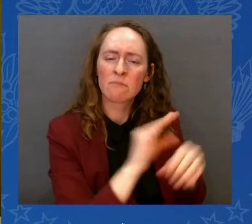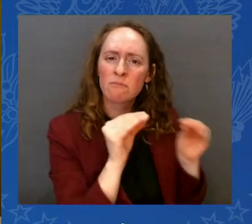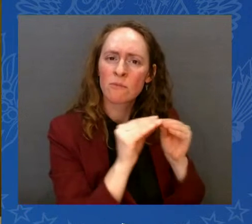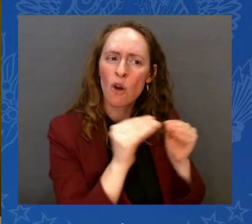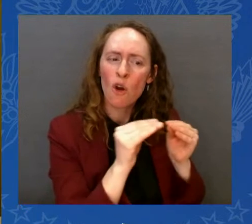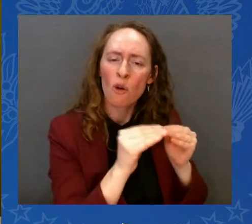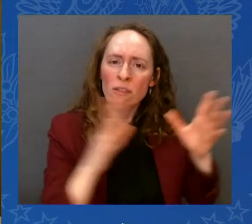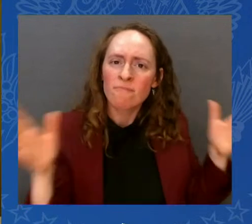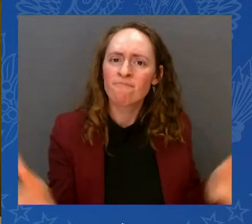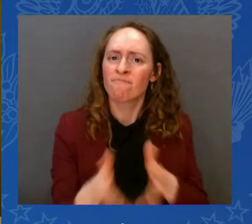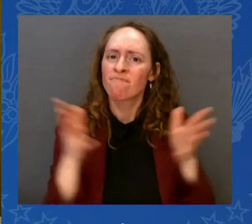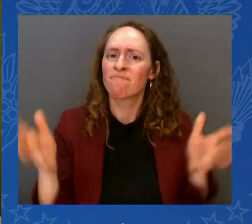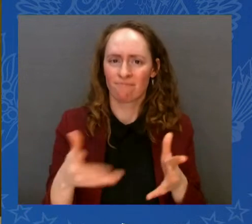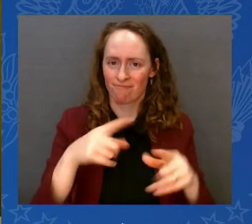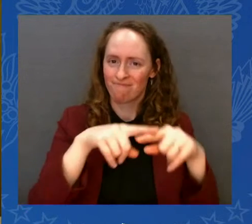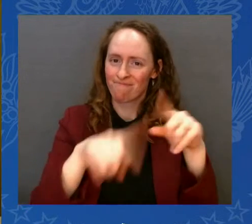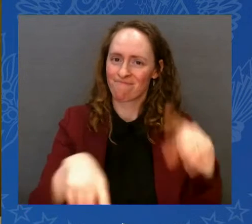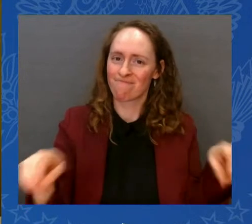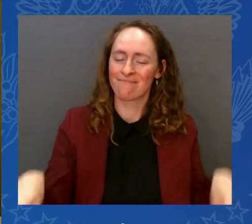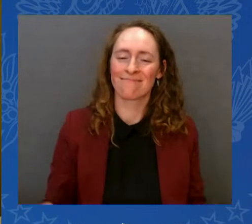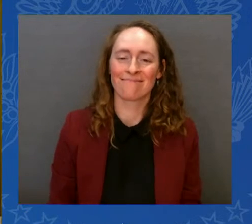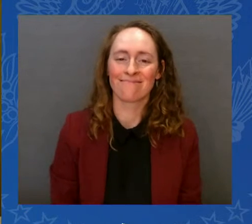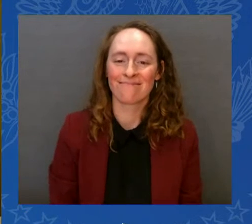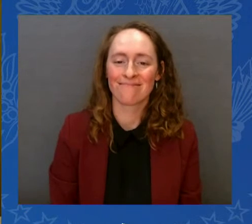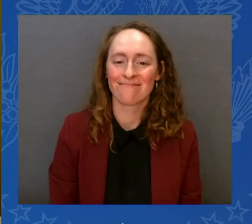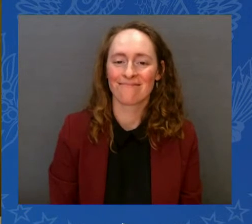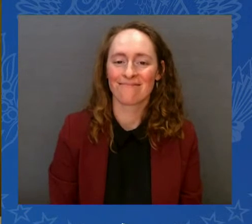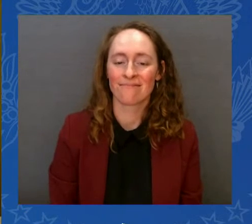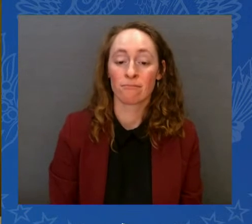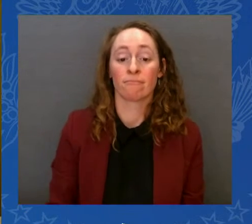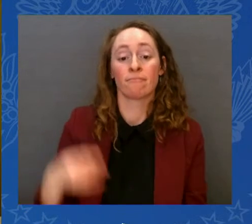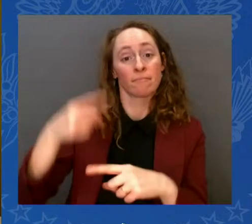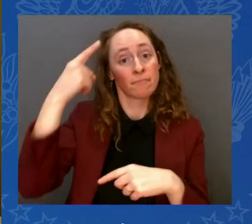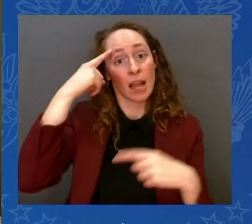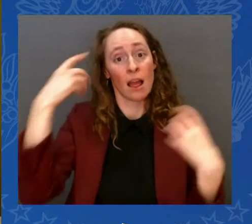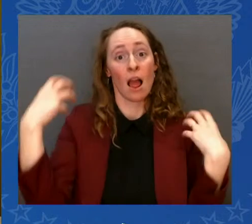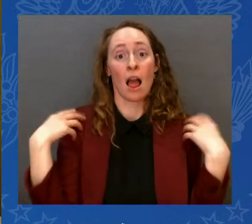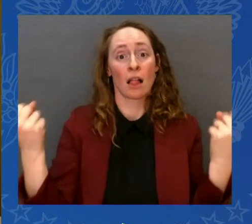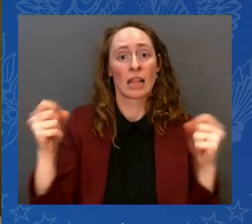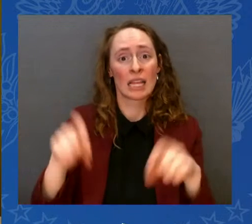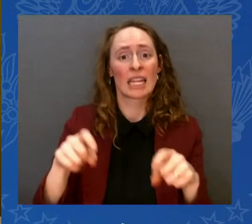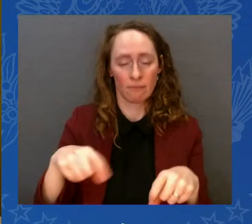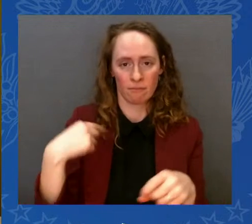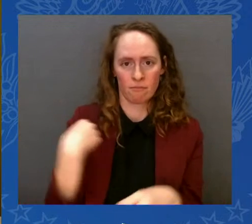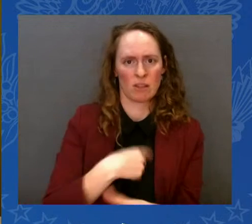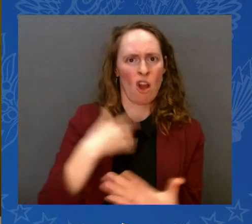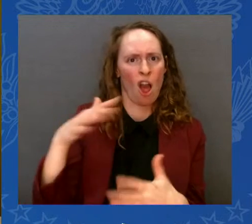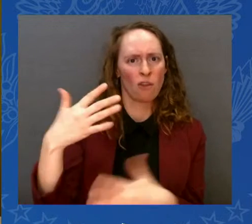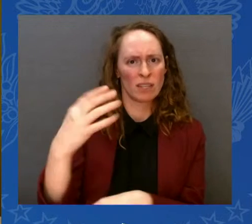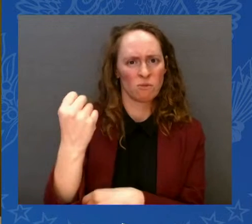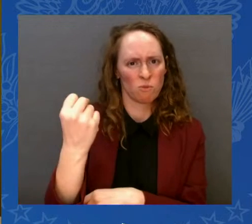to address those mental health needs at the front end. There's more to come, but $12 billion. Because when you think about it, folks --